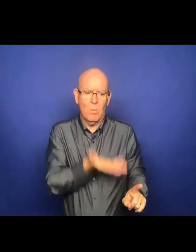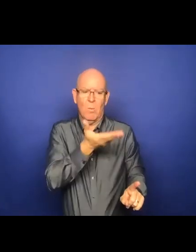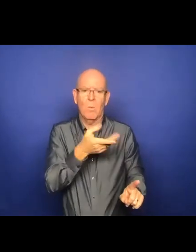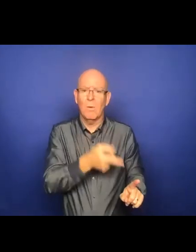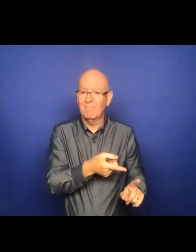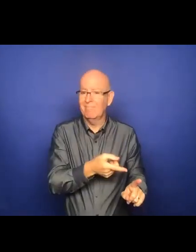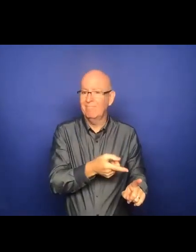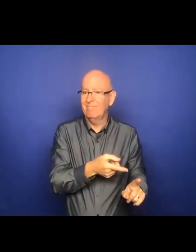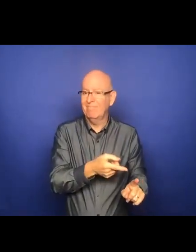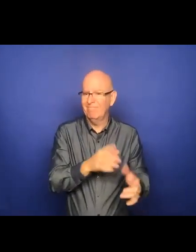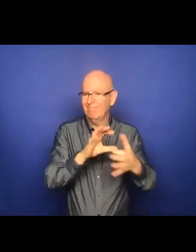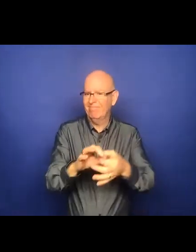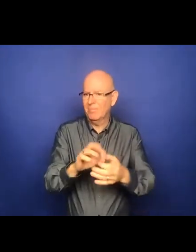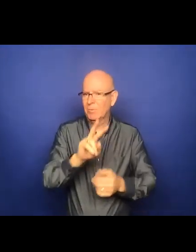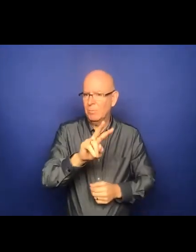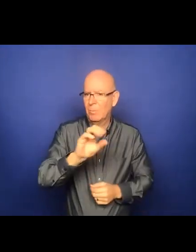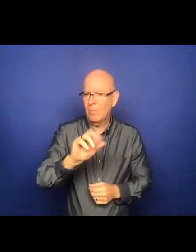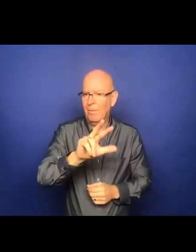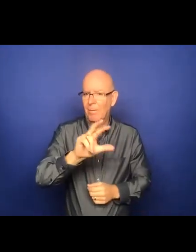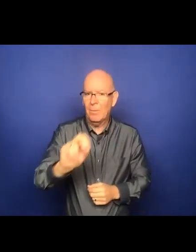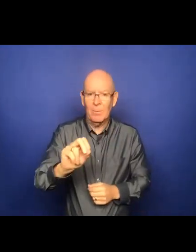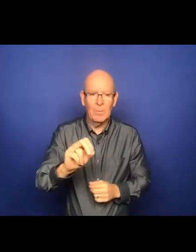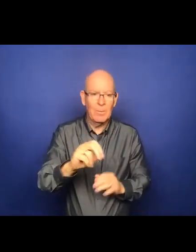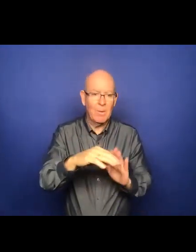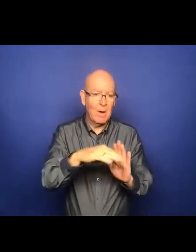, and some even cross classifying them with